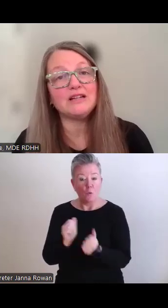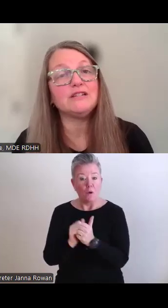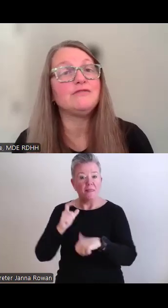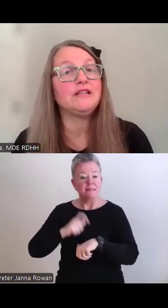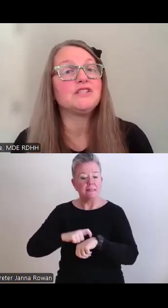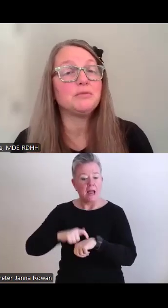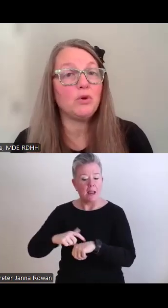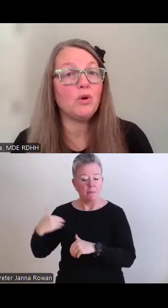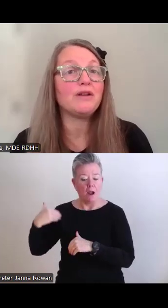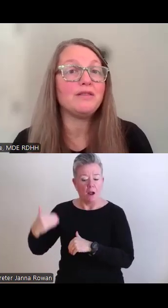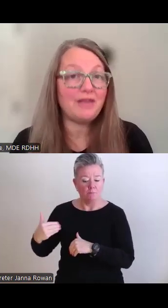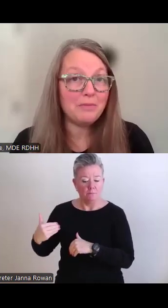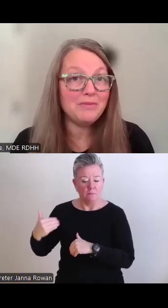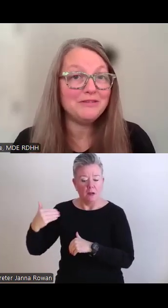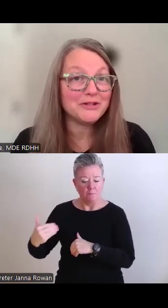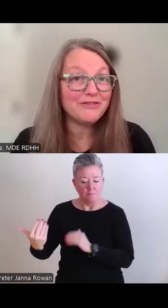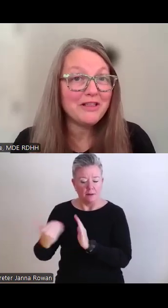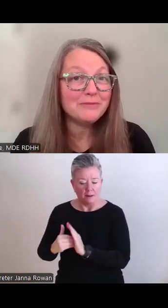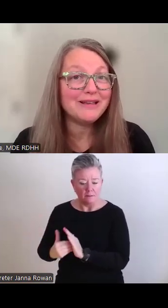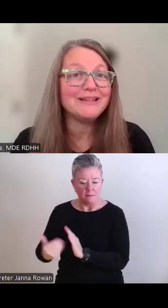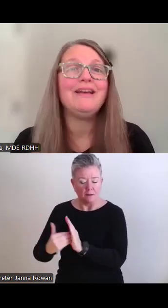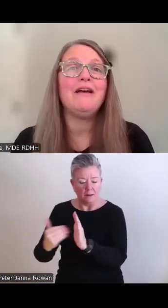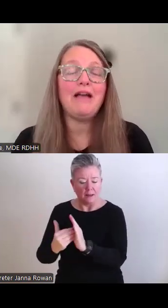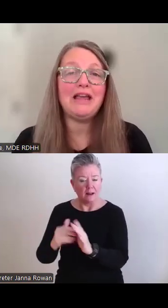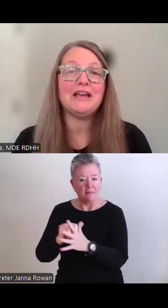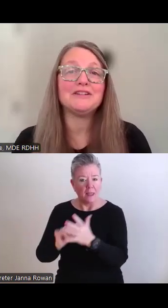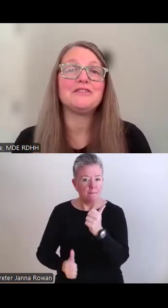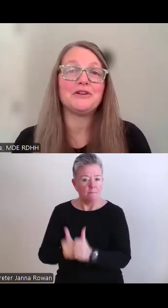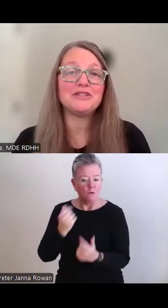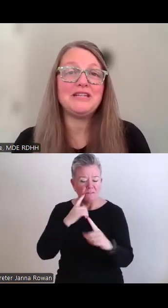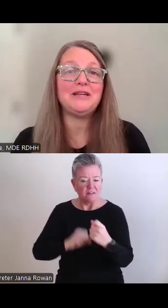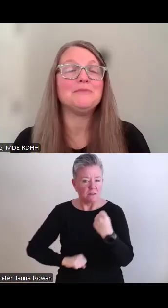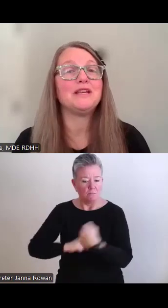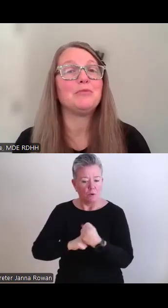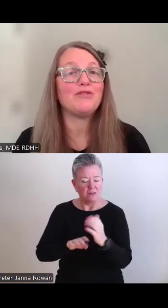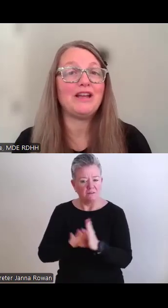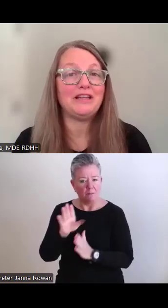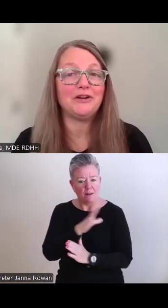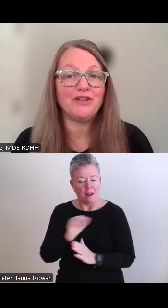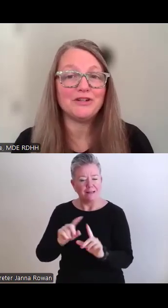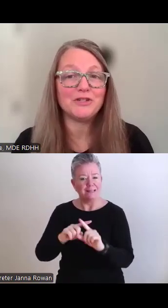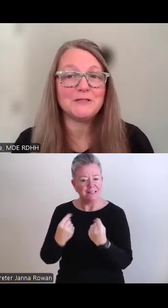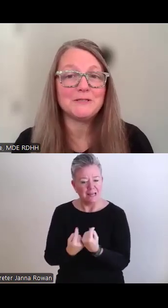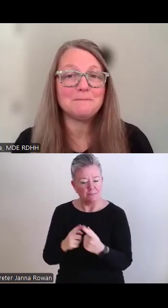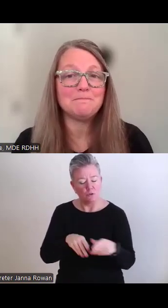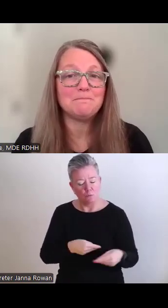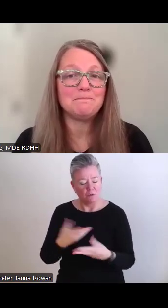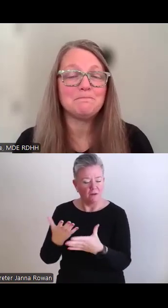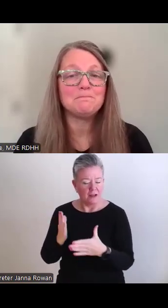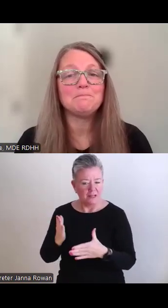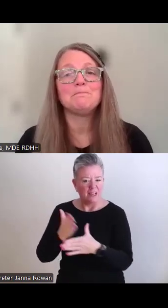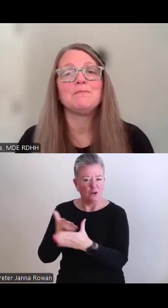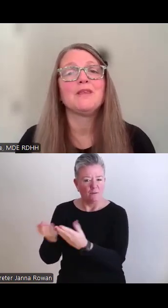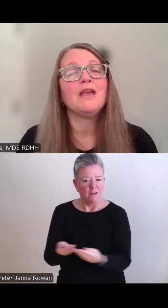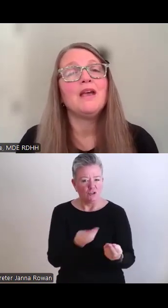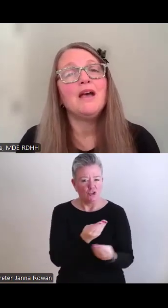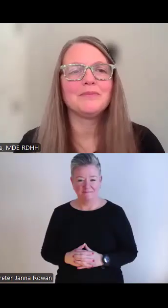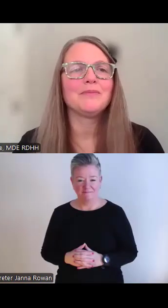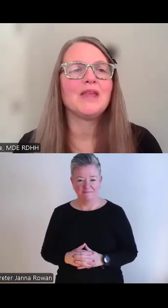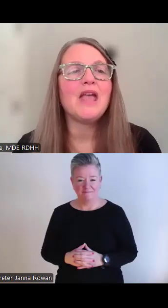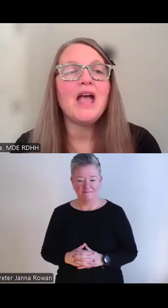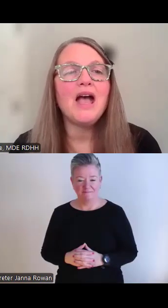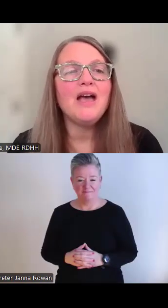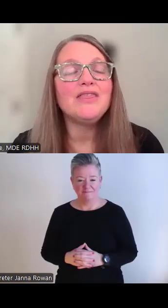effectively support them in their development and their teams in providing interventions.